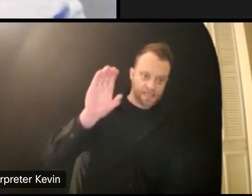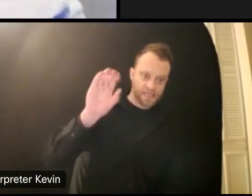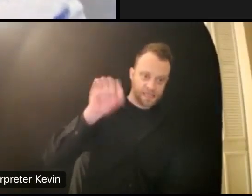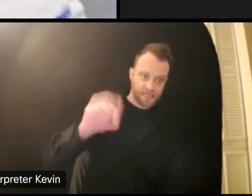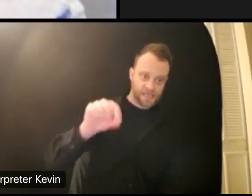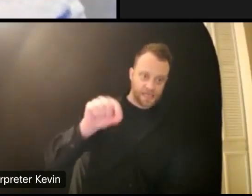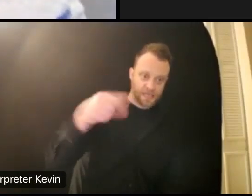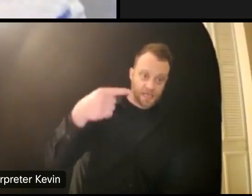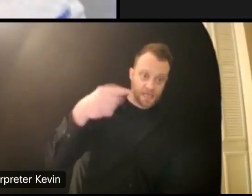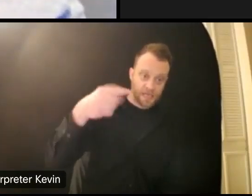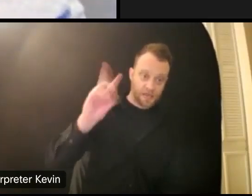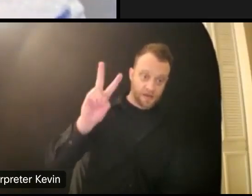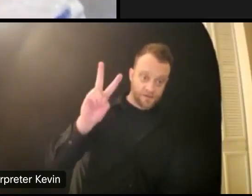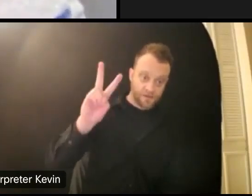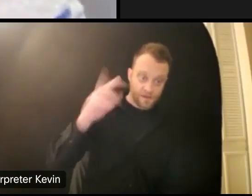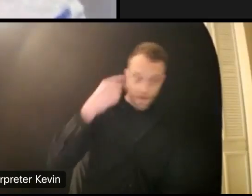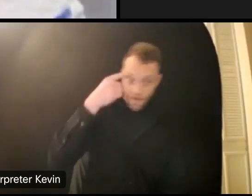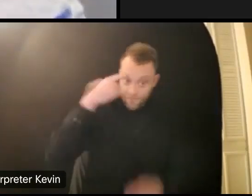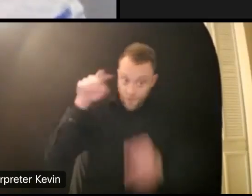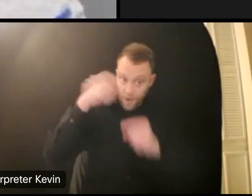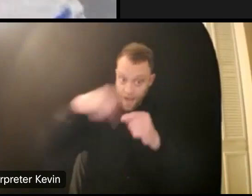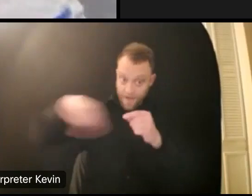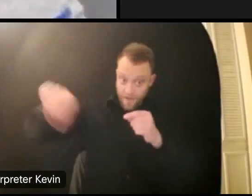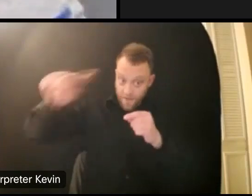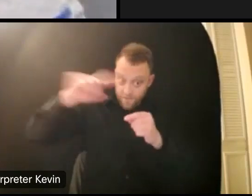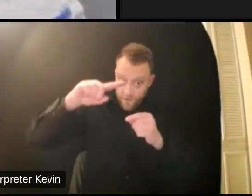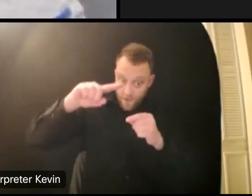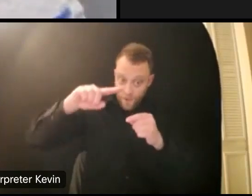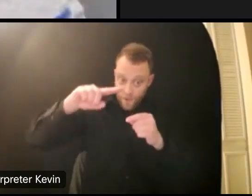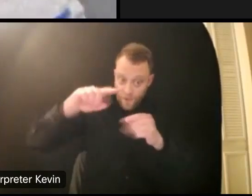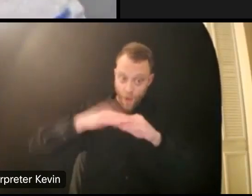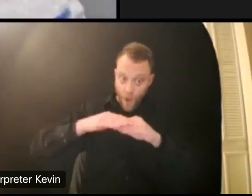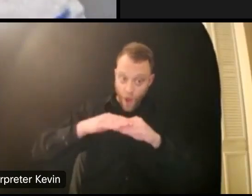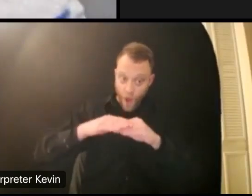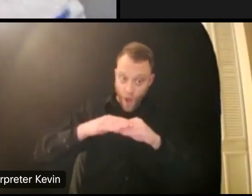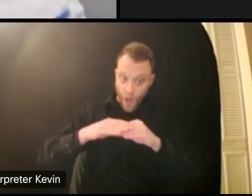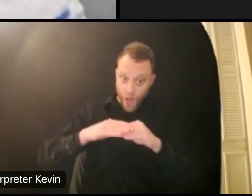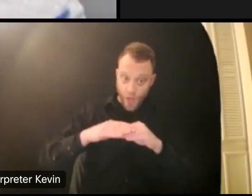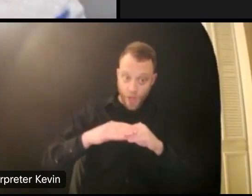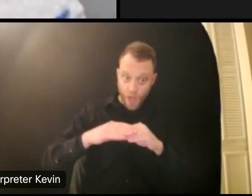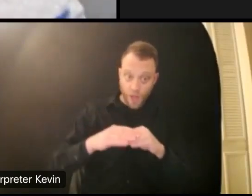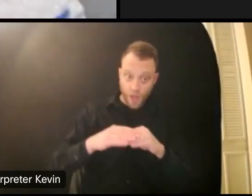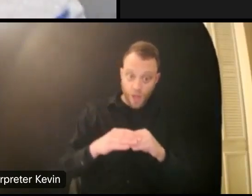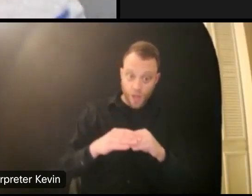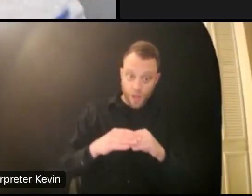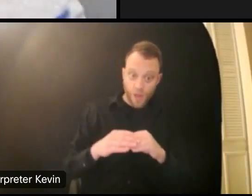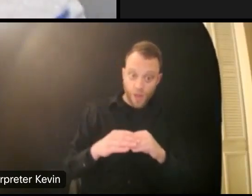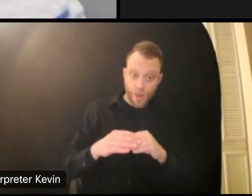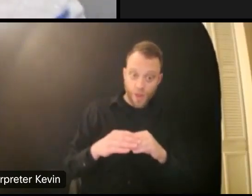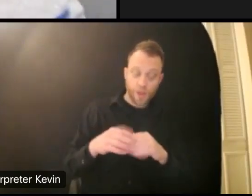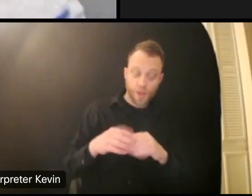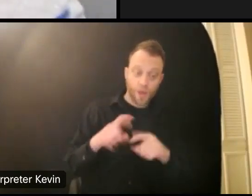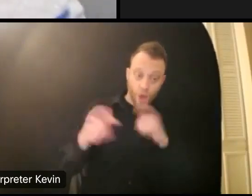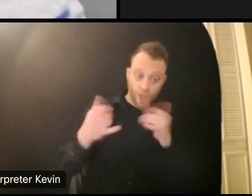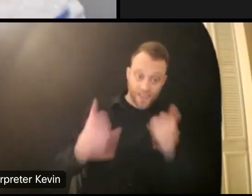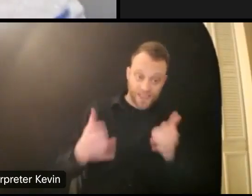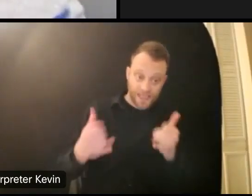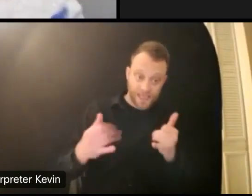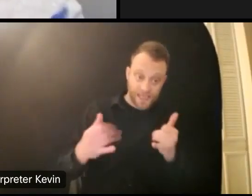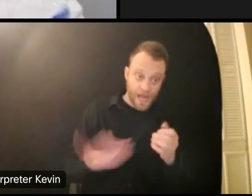the new Commissioner orientation is this Saturday, begins at 10 o'clock if you haven't registered